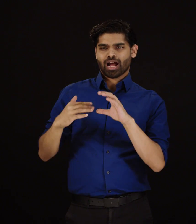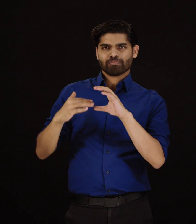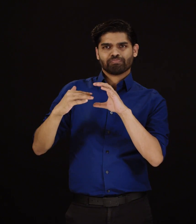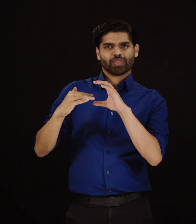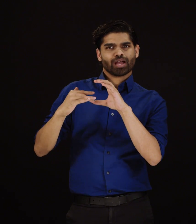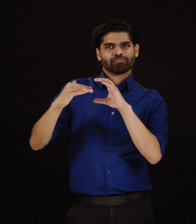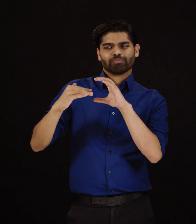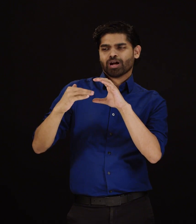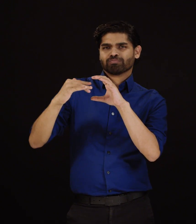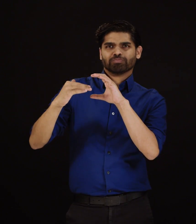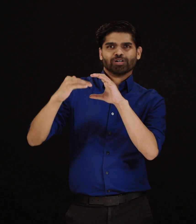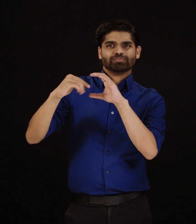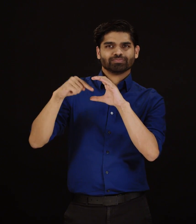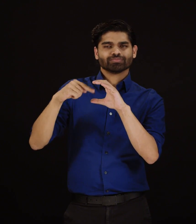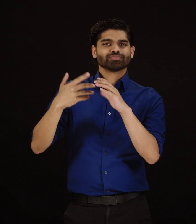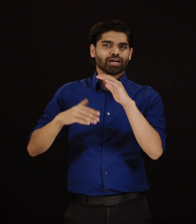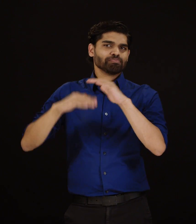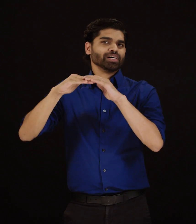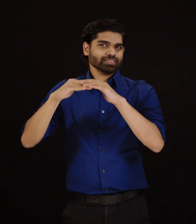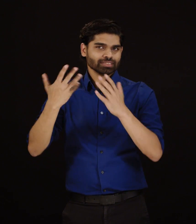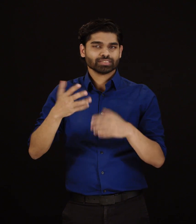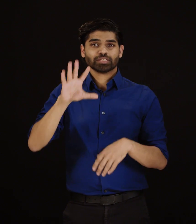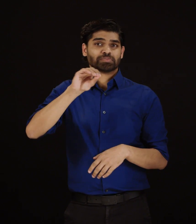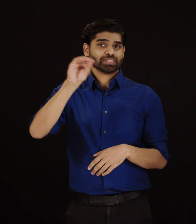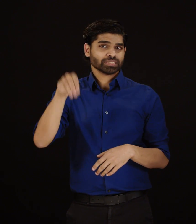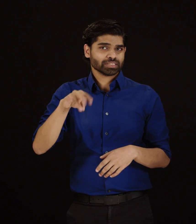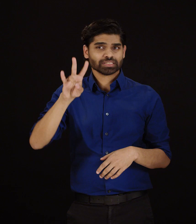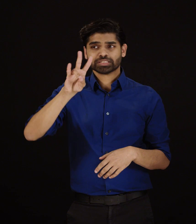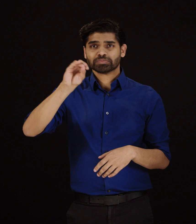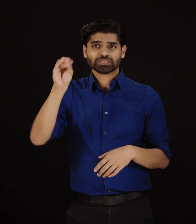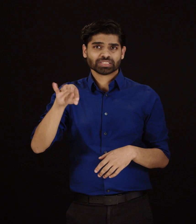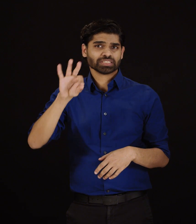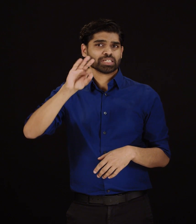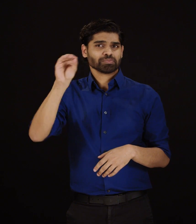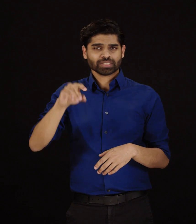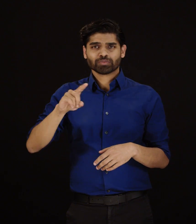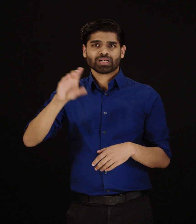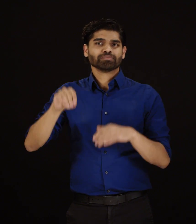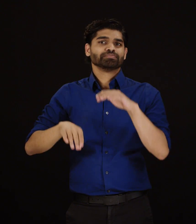usage in order to make informed decisions about data charges.